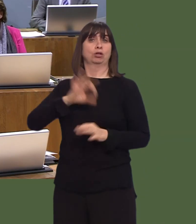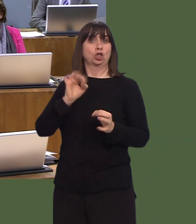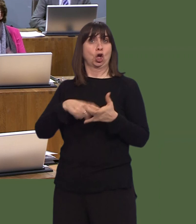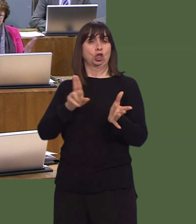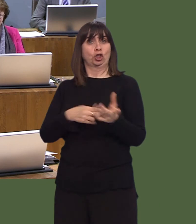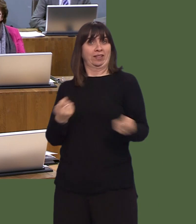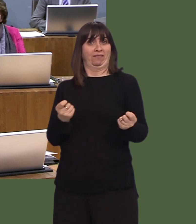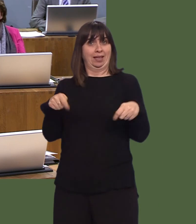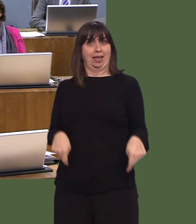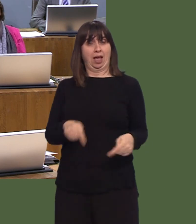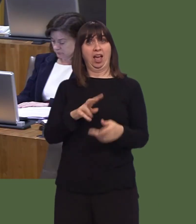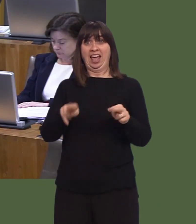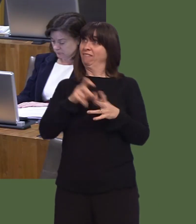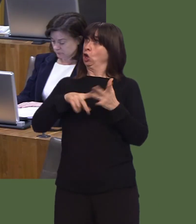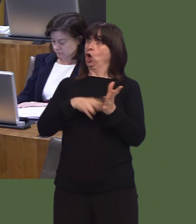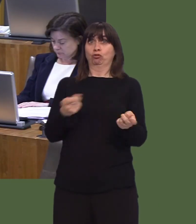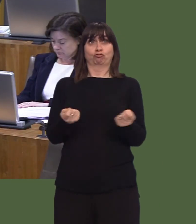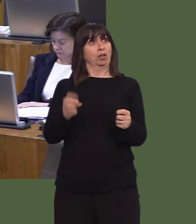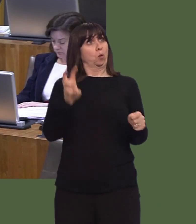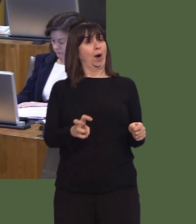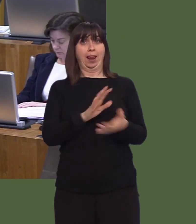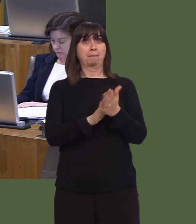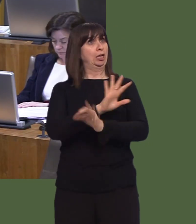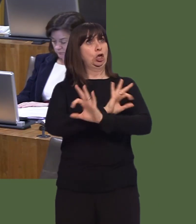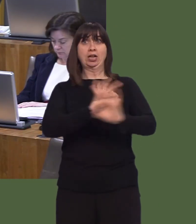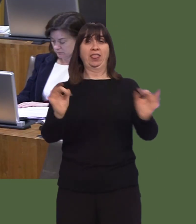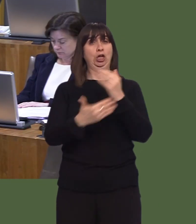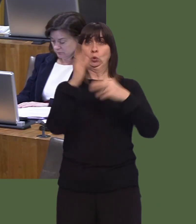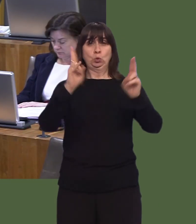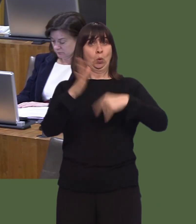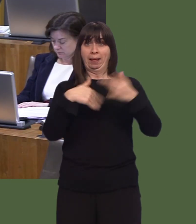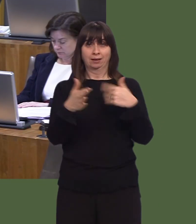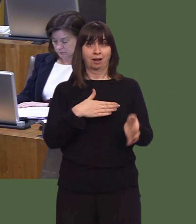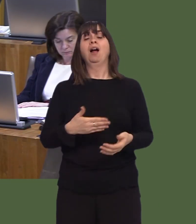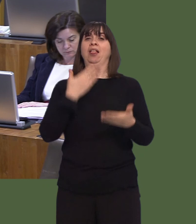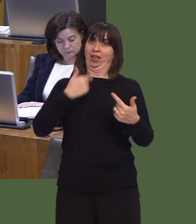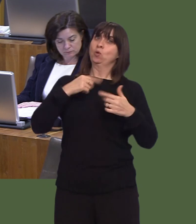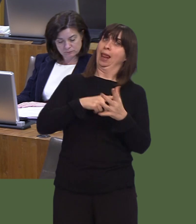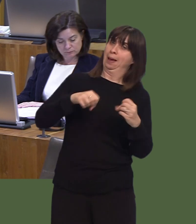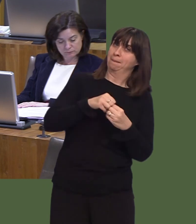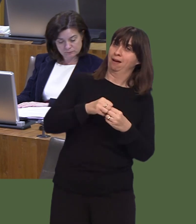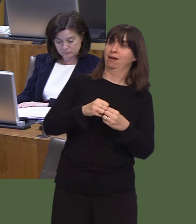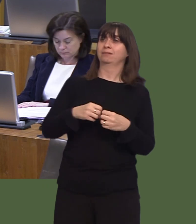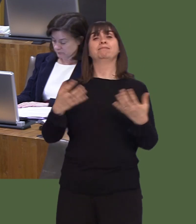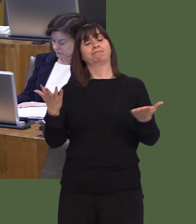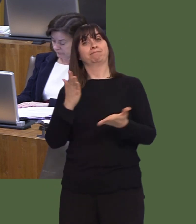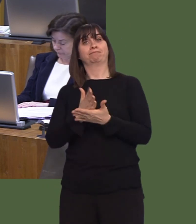Yes, it is difficult, of course, where a new school is built, and other schools will say, 'Well, what about us?' But that is a question that should be directed to the